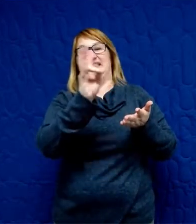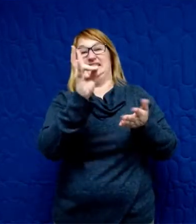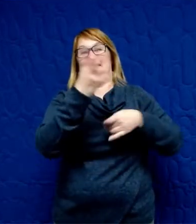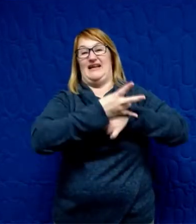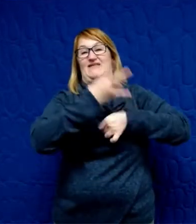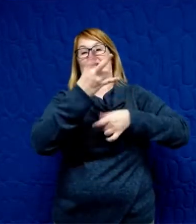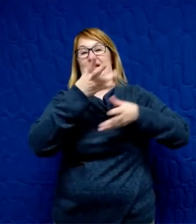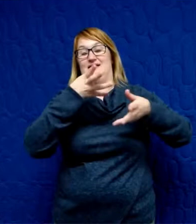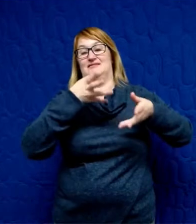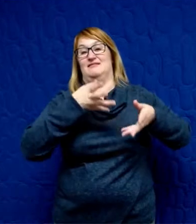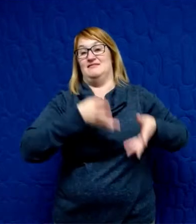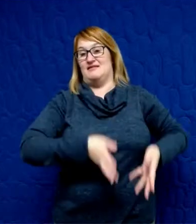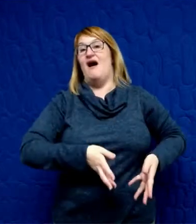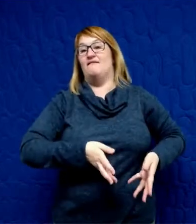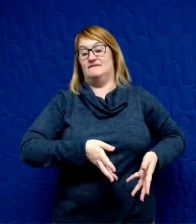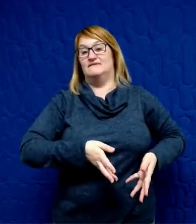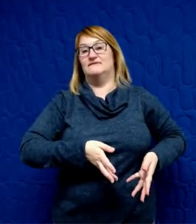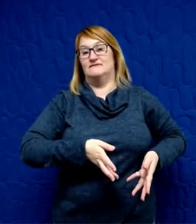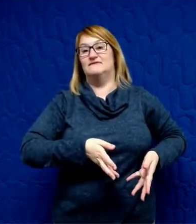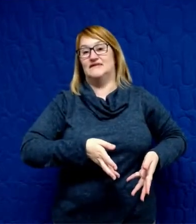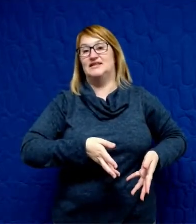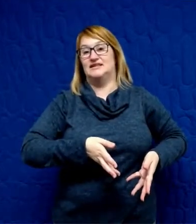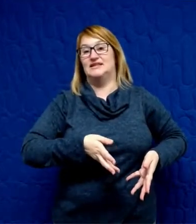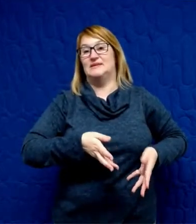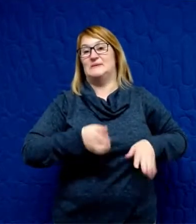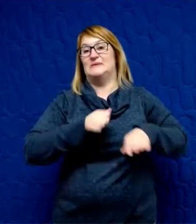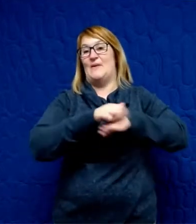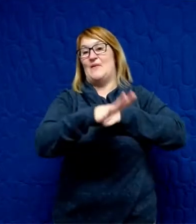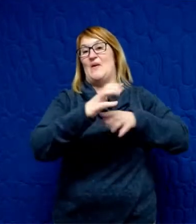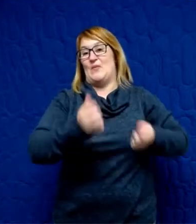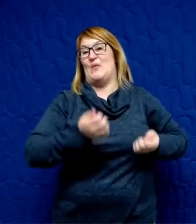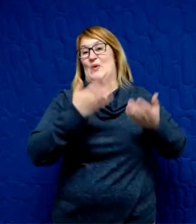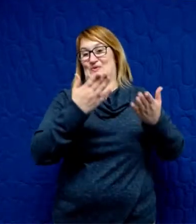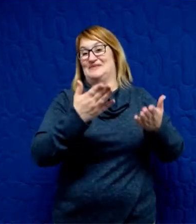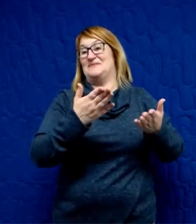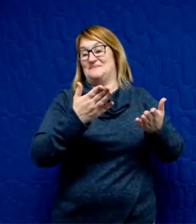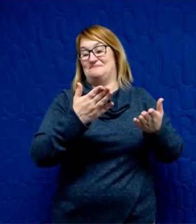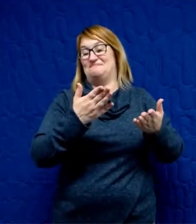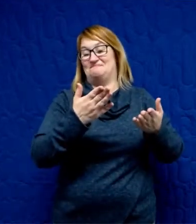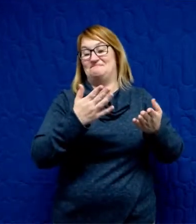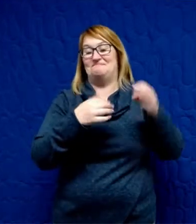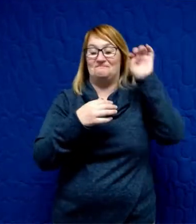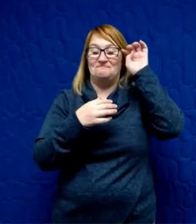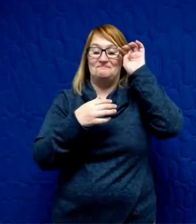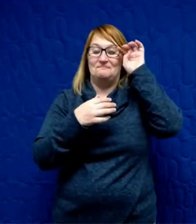more days left to get your proposal submitted to us. And then basically what